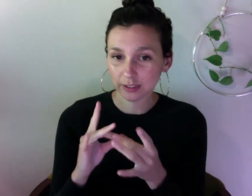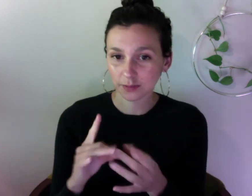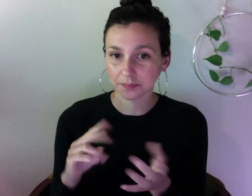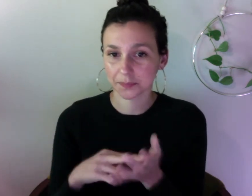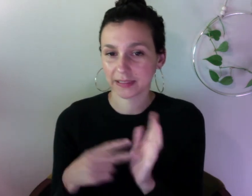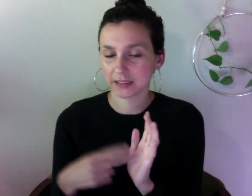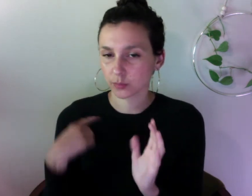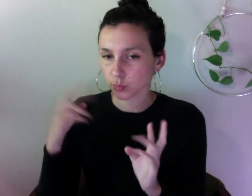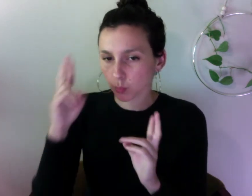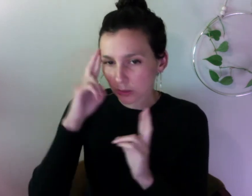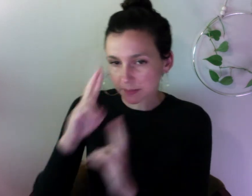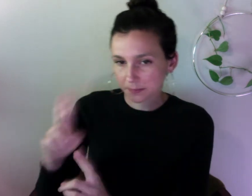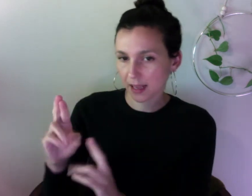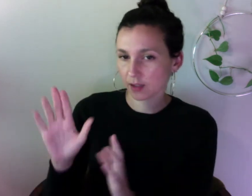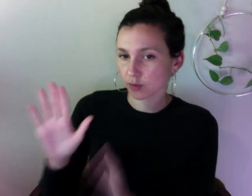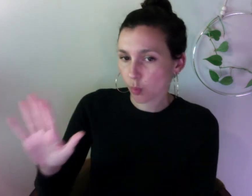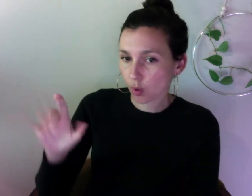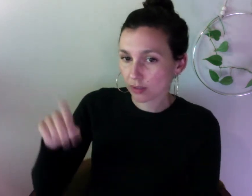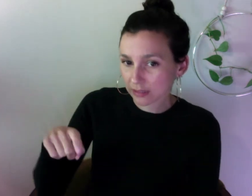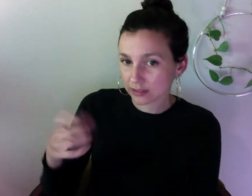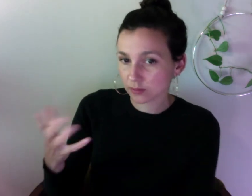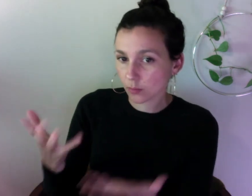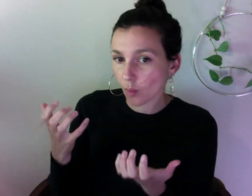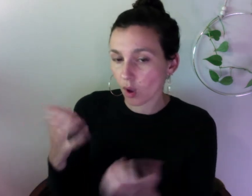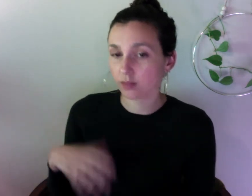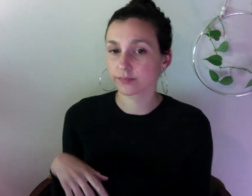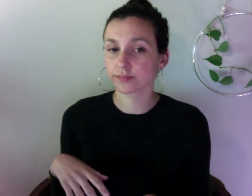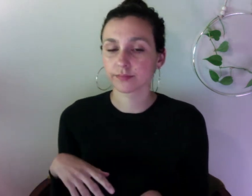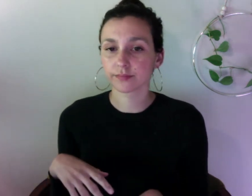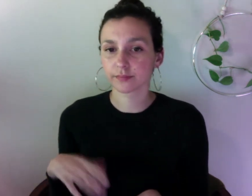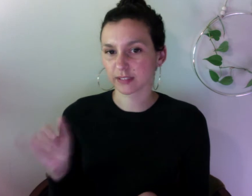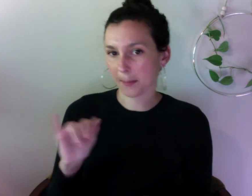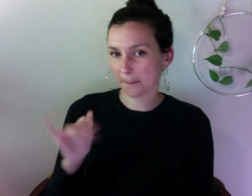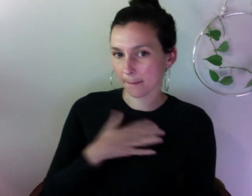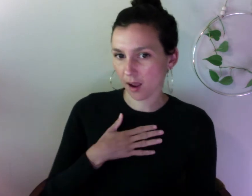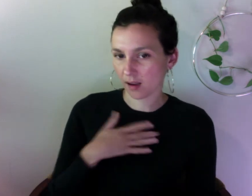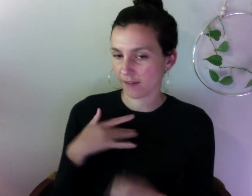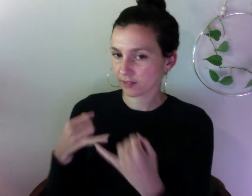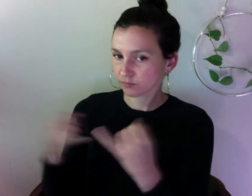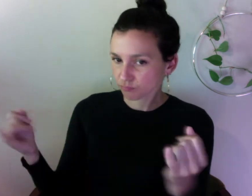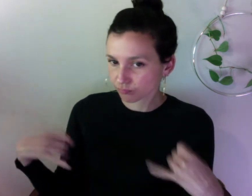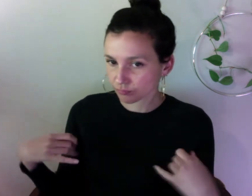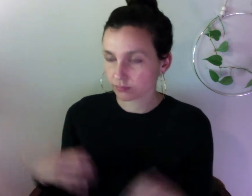This means I respect your needs and wants. Same goes with my boundaries.